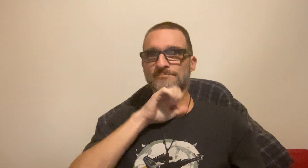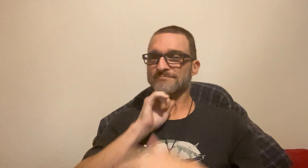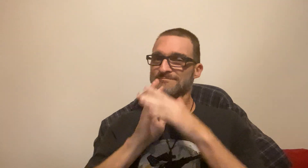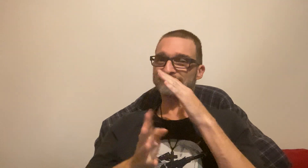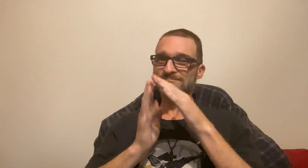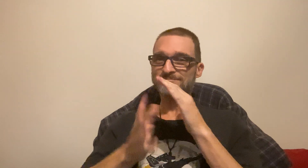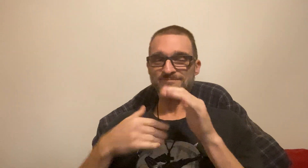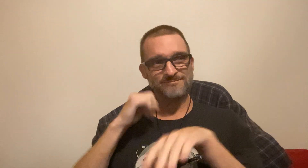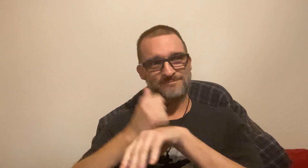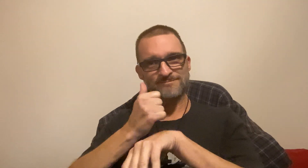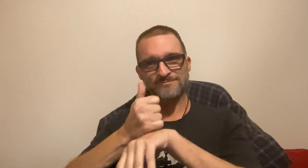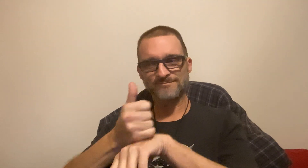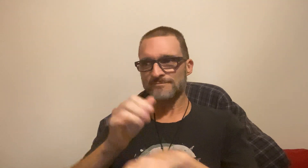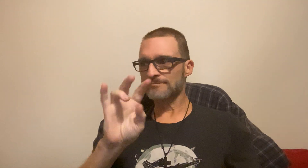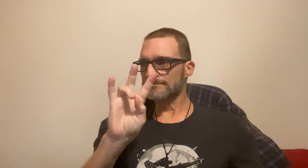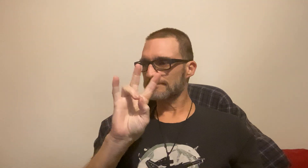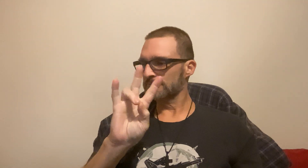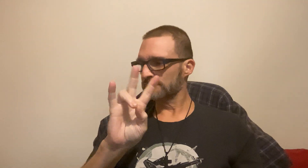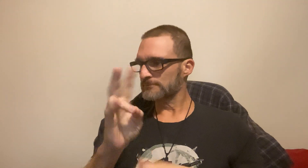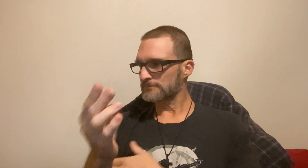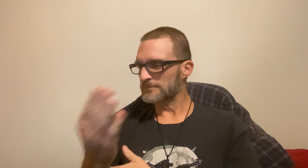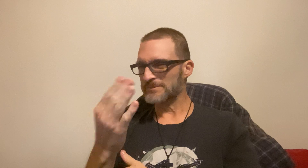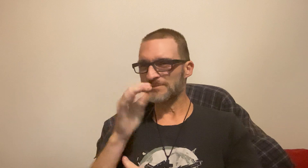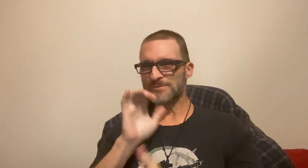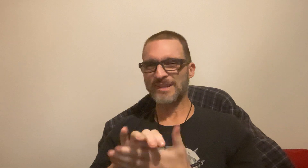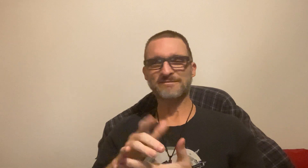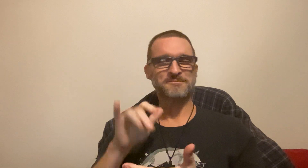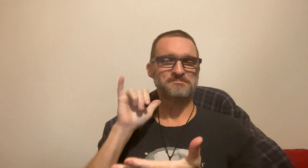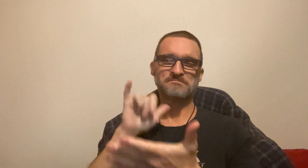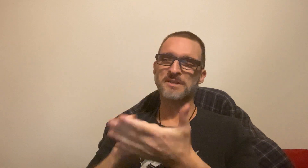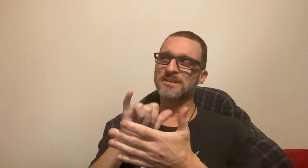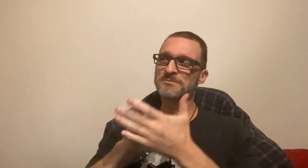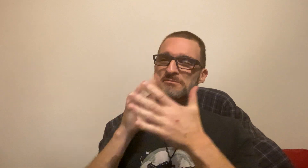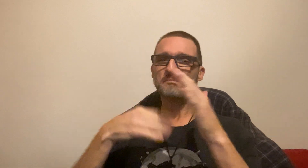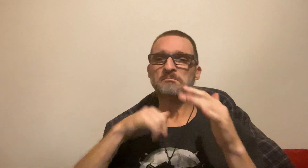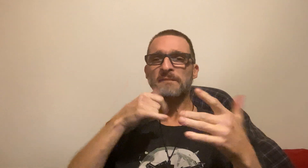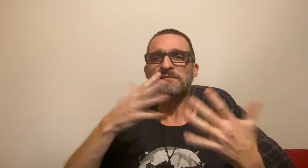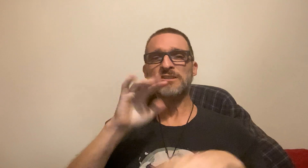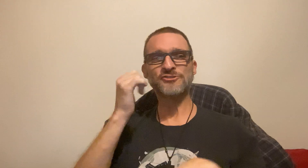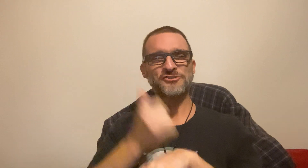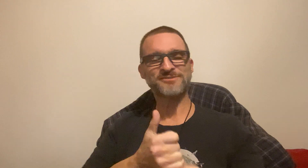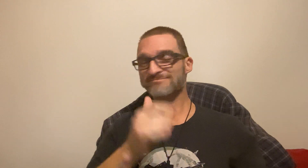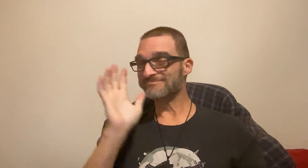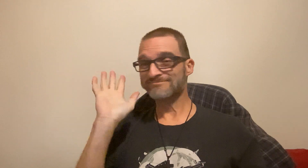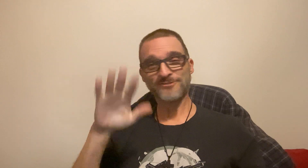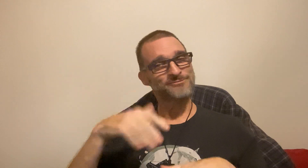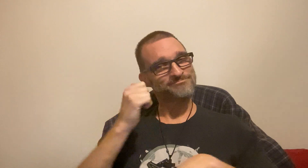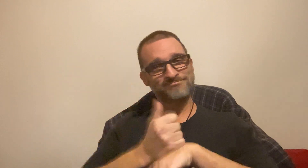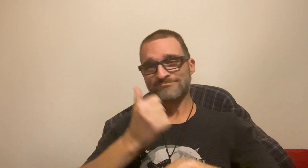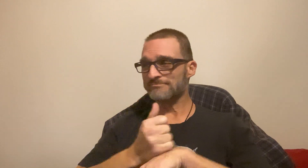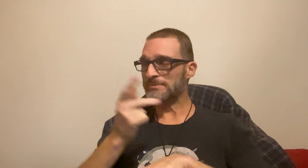My wife was surprised. We had set it up at 7 in the morning. My wife thought it was impossible.. We had not finished setting up.